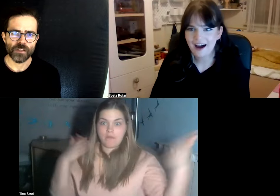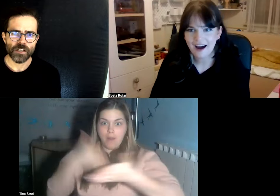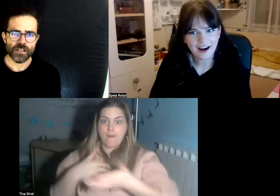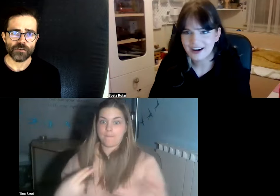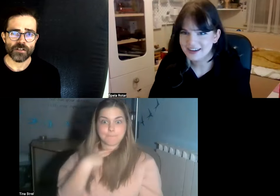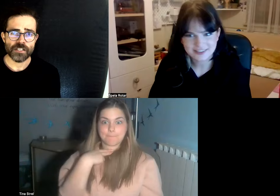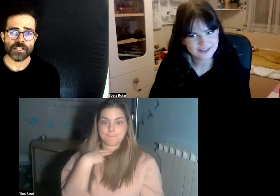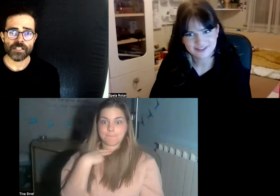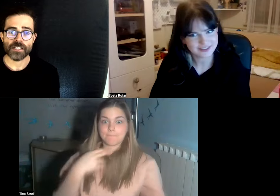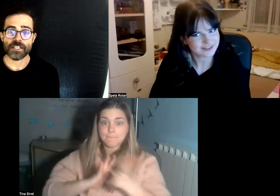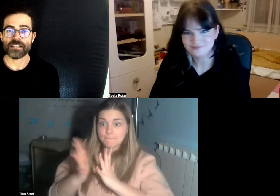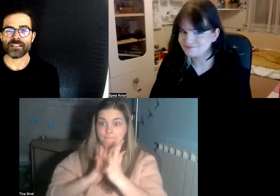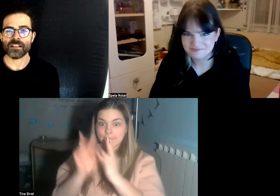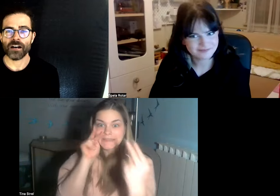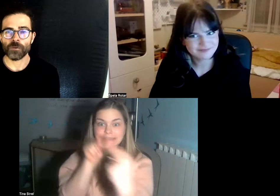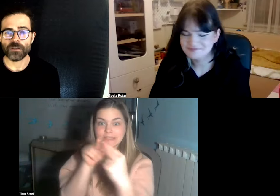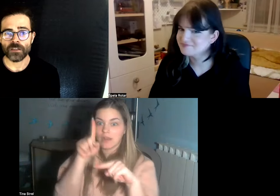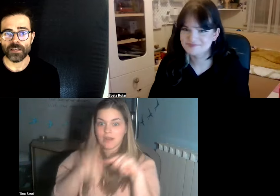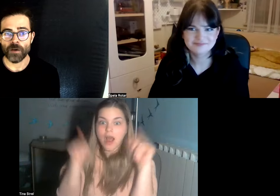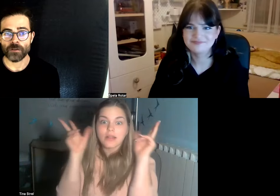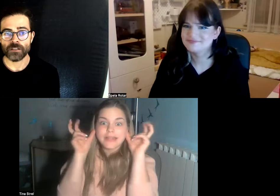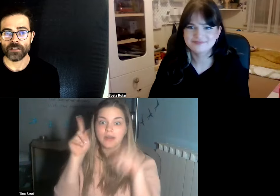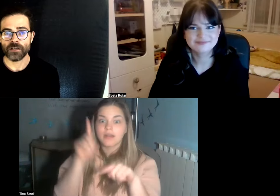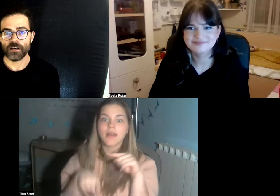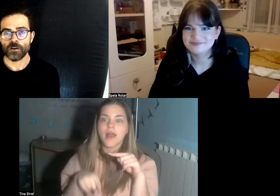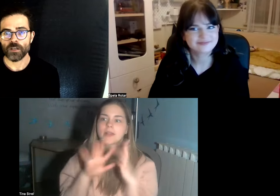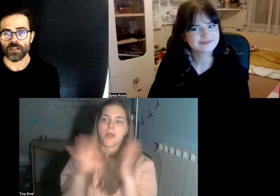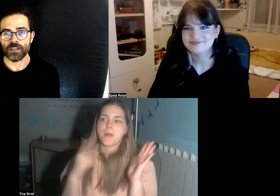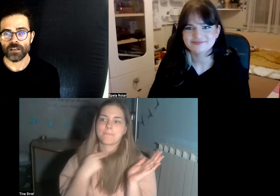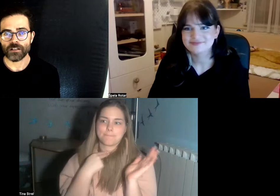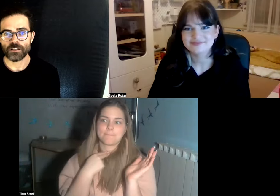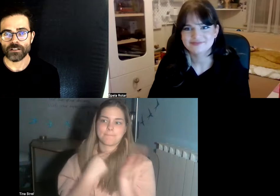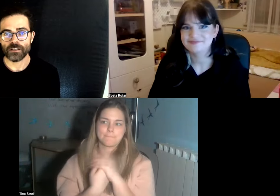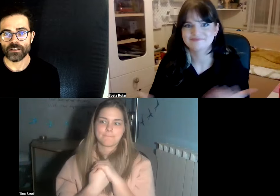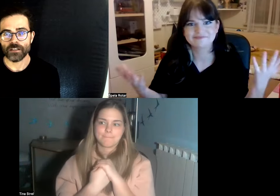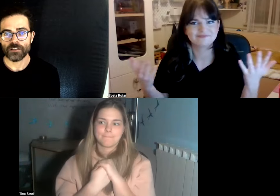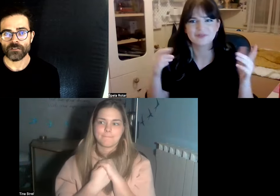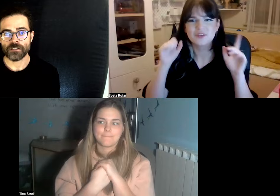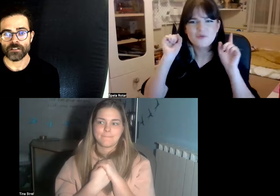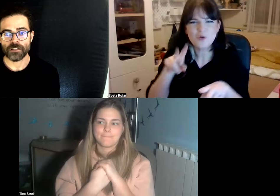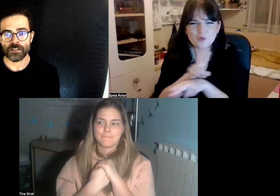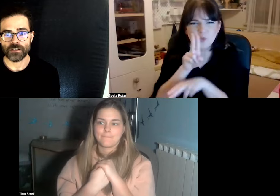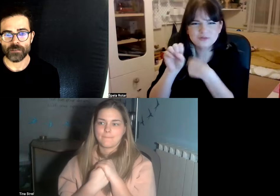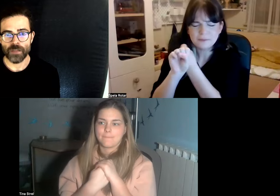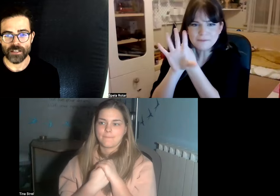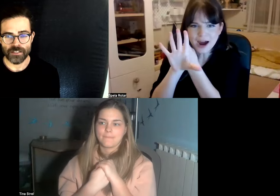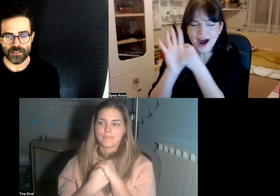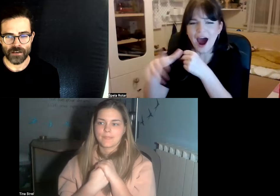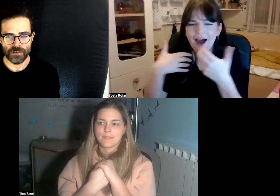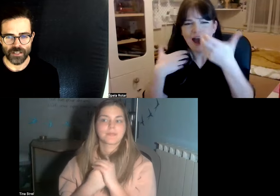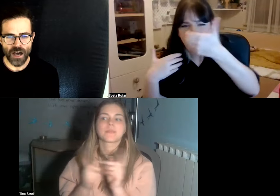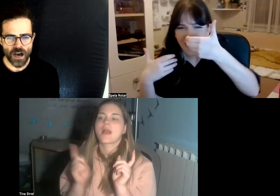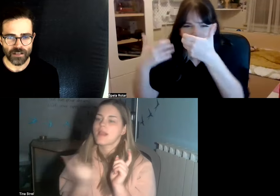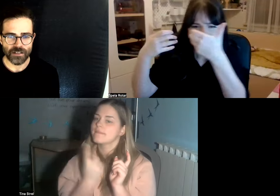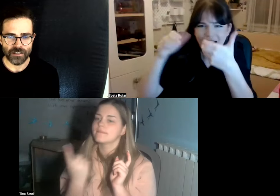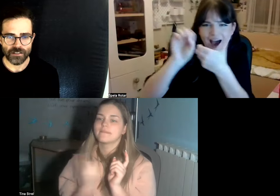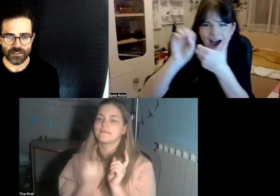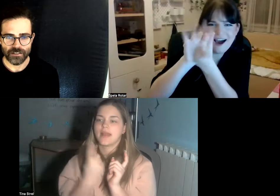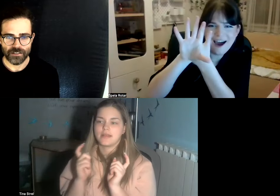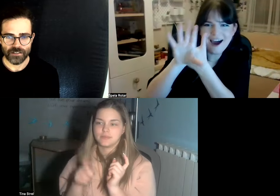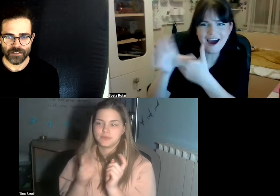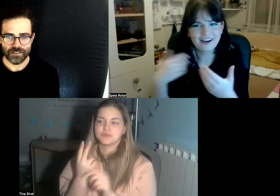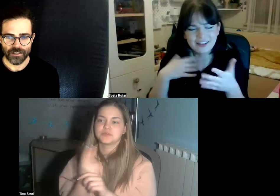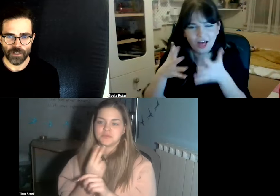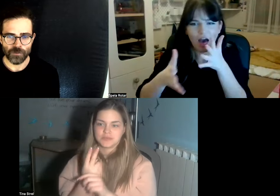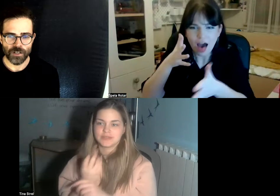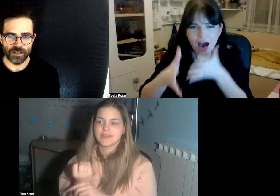for instance when you think about it we cannot function at places that are very dark I mean we